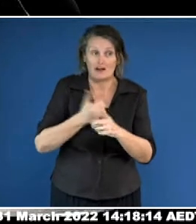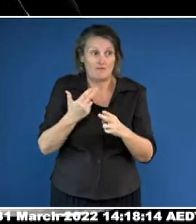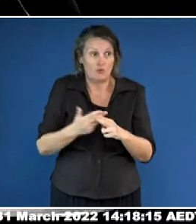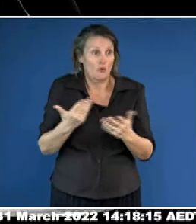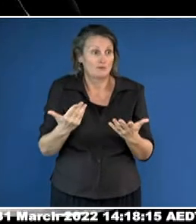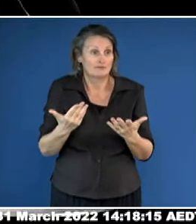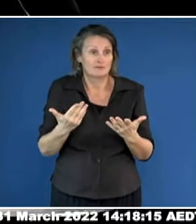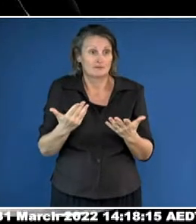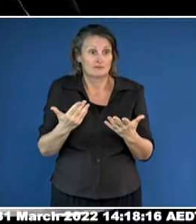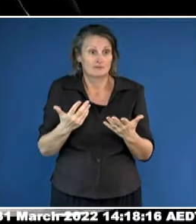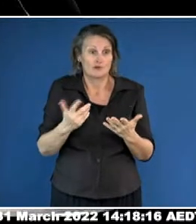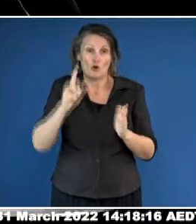recognition, rights and respect.